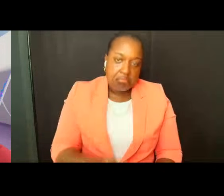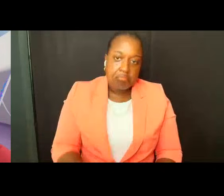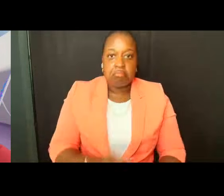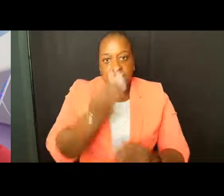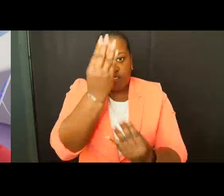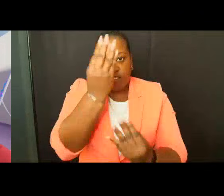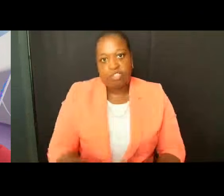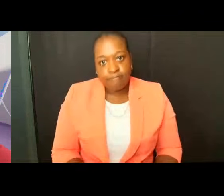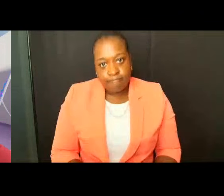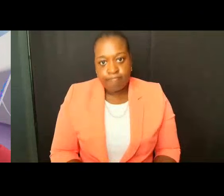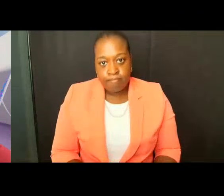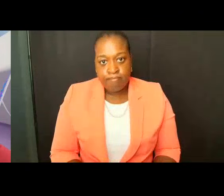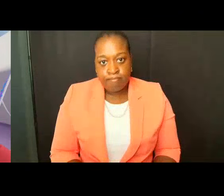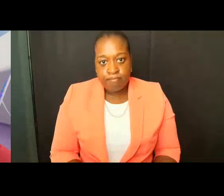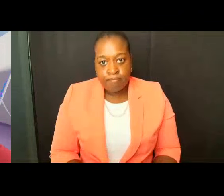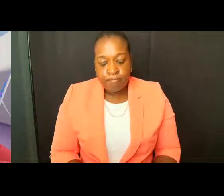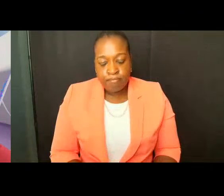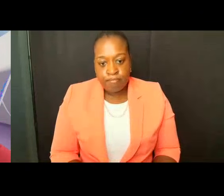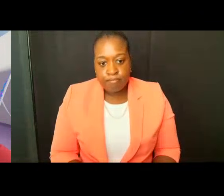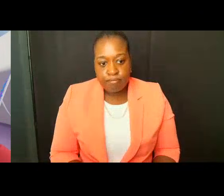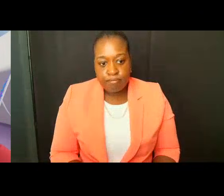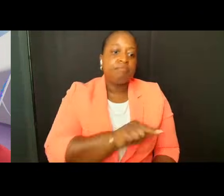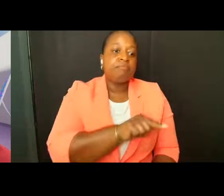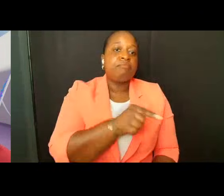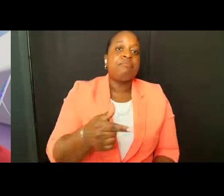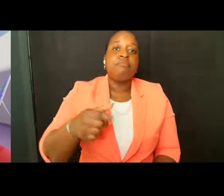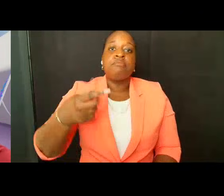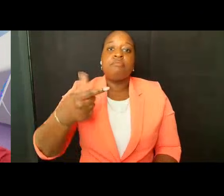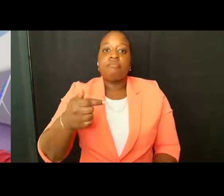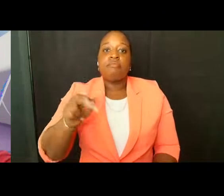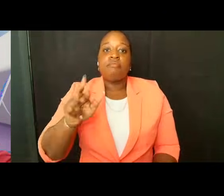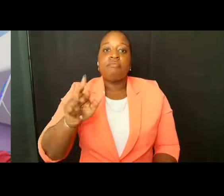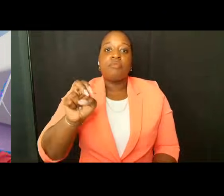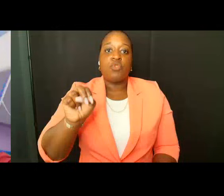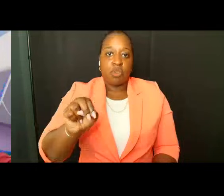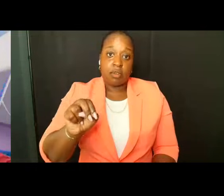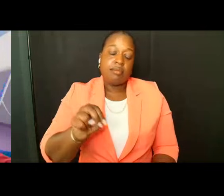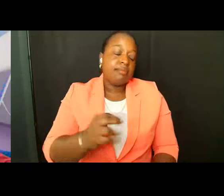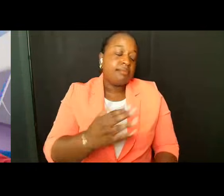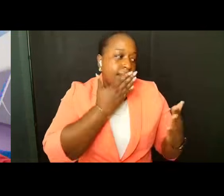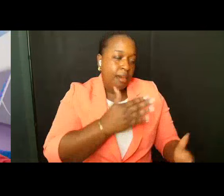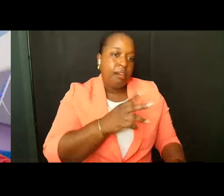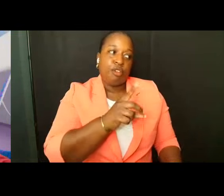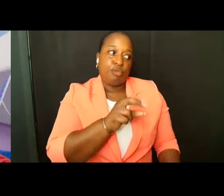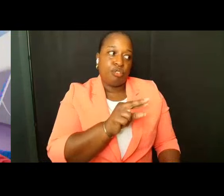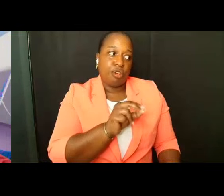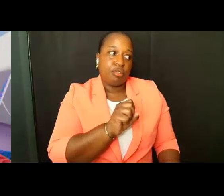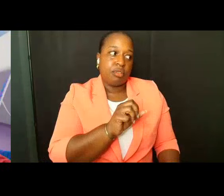Jonathan Green: Thank you. That was really an amazing thought of losing that identity. It hadn't